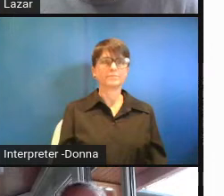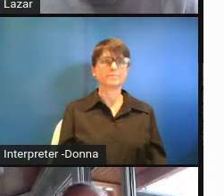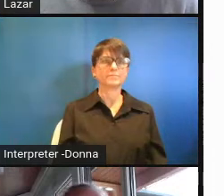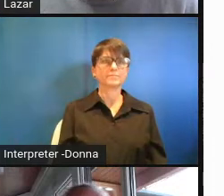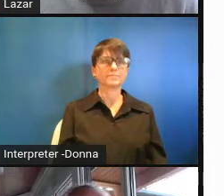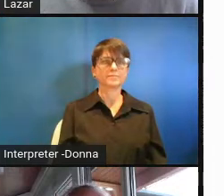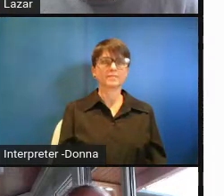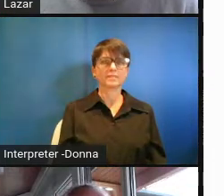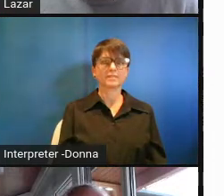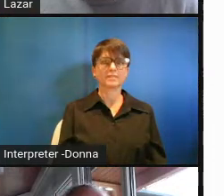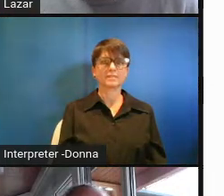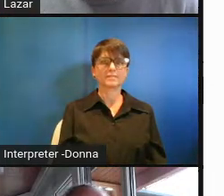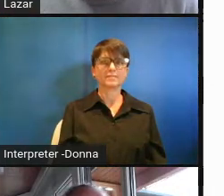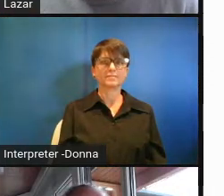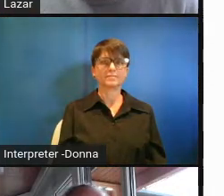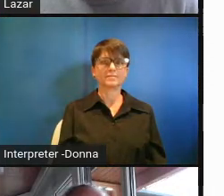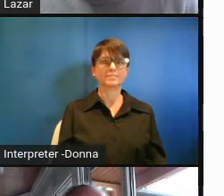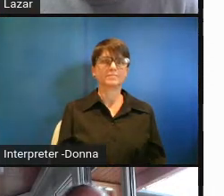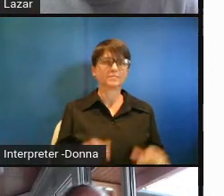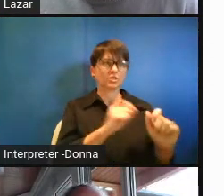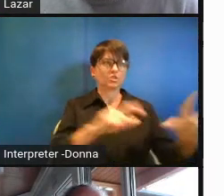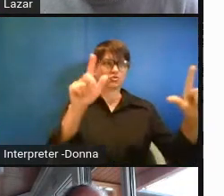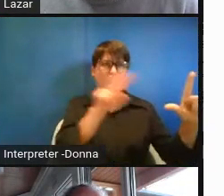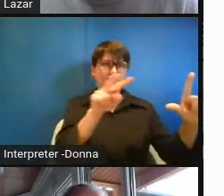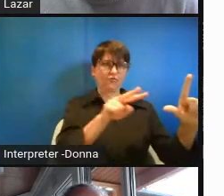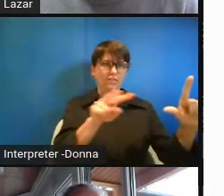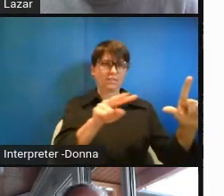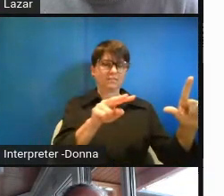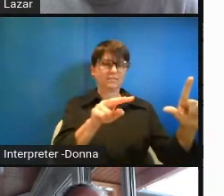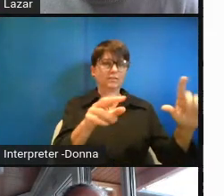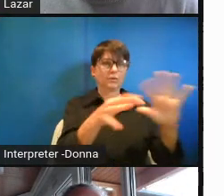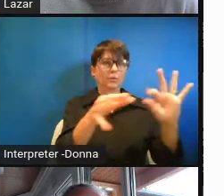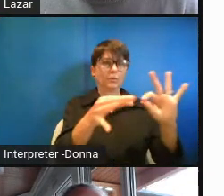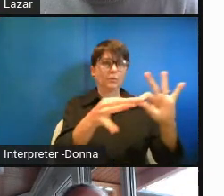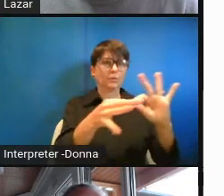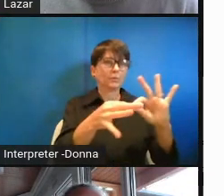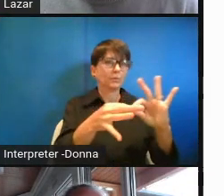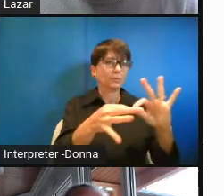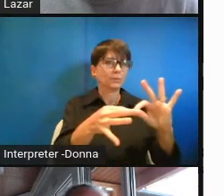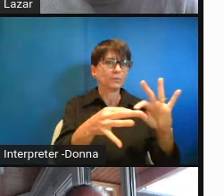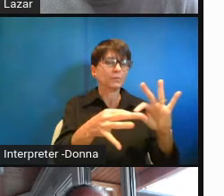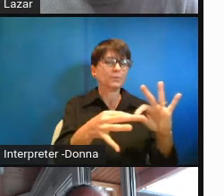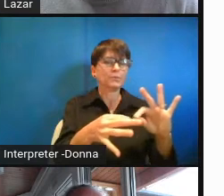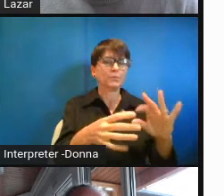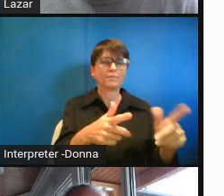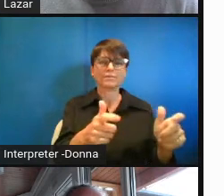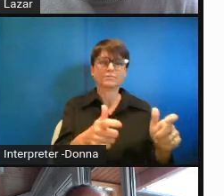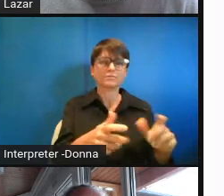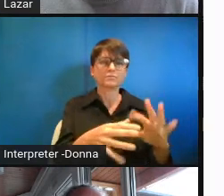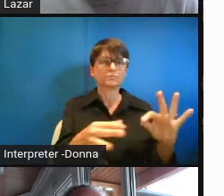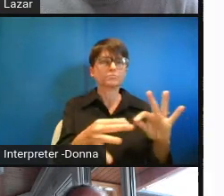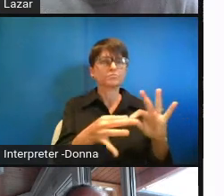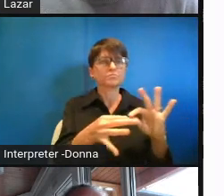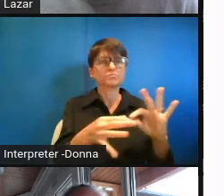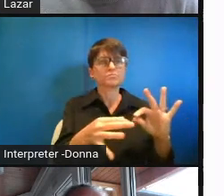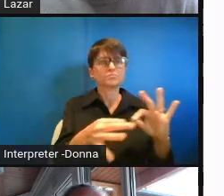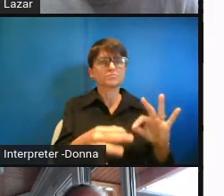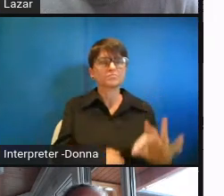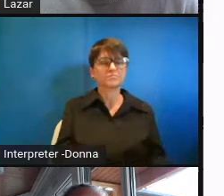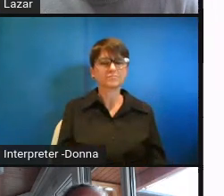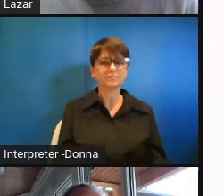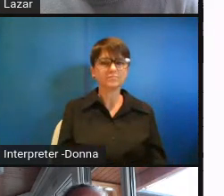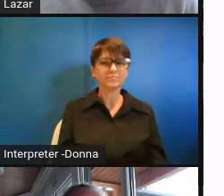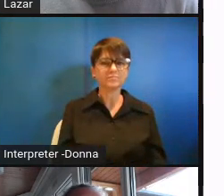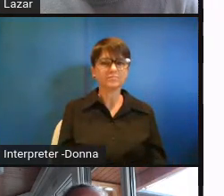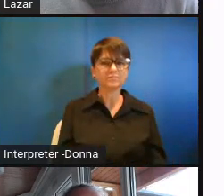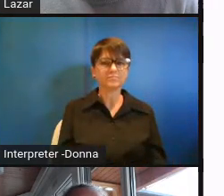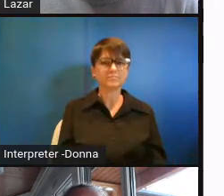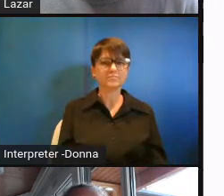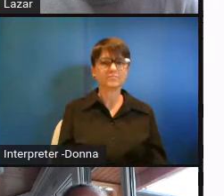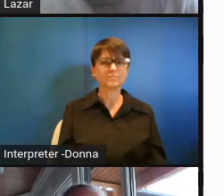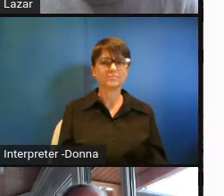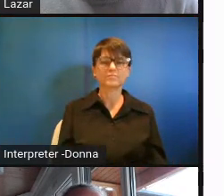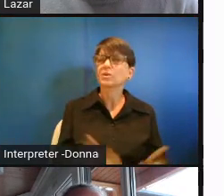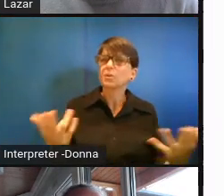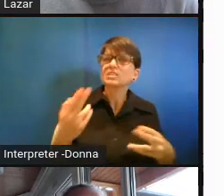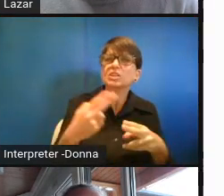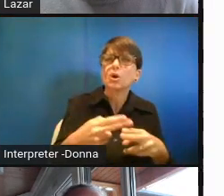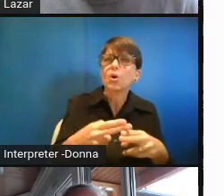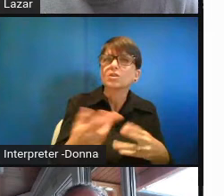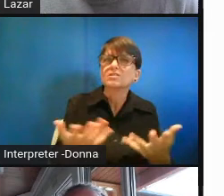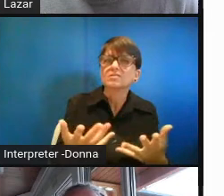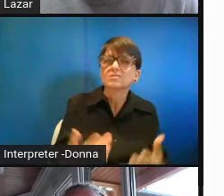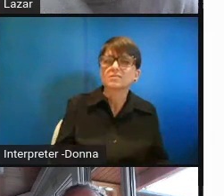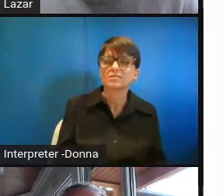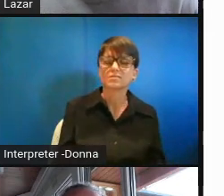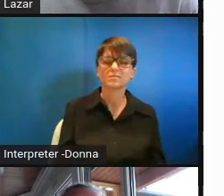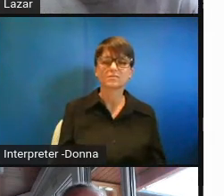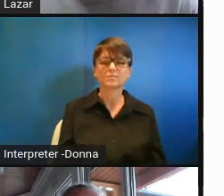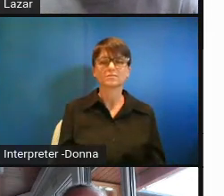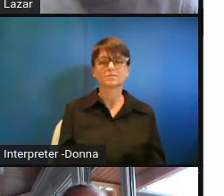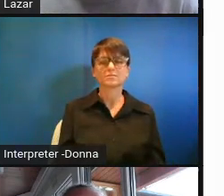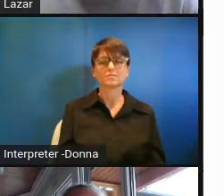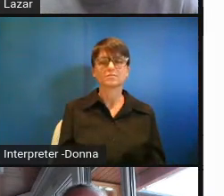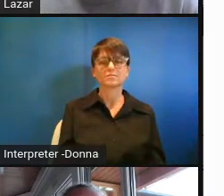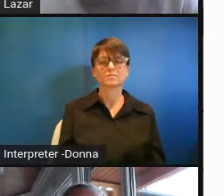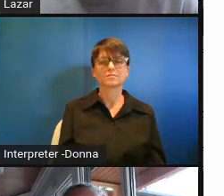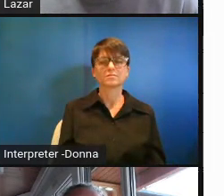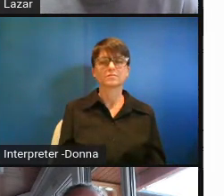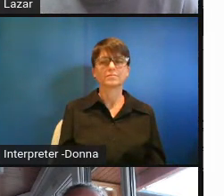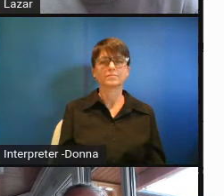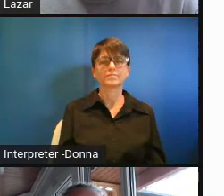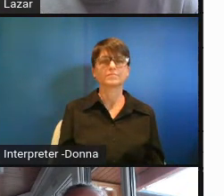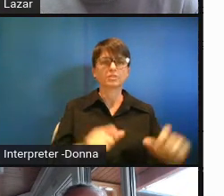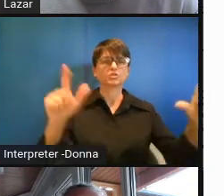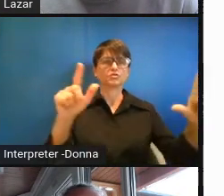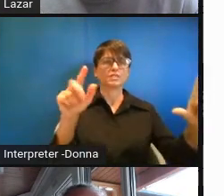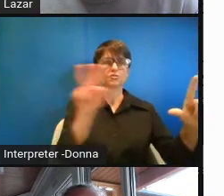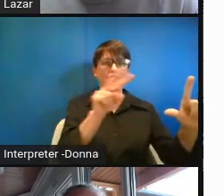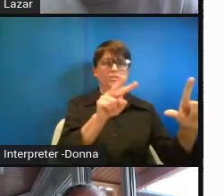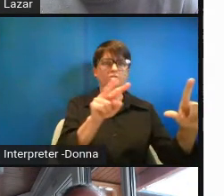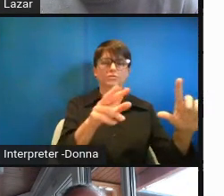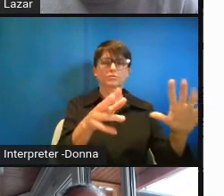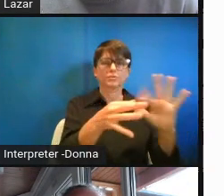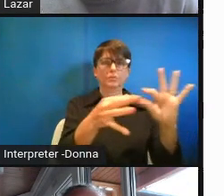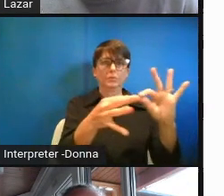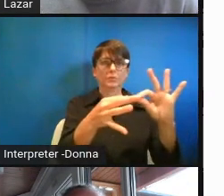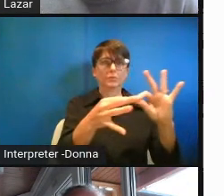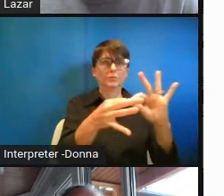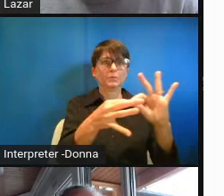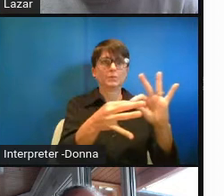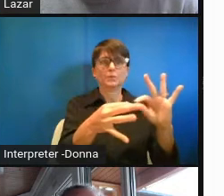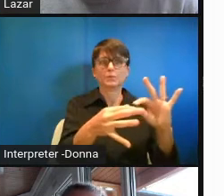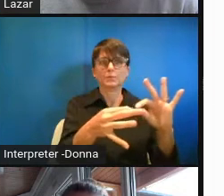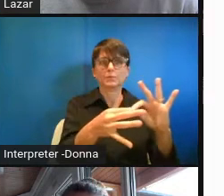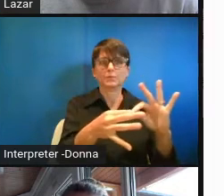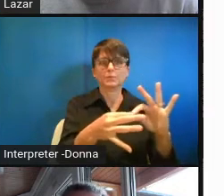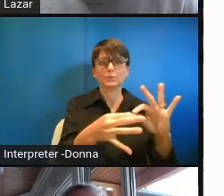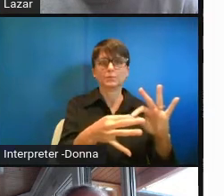[screen reader]